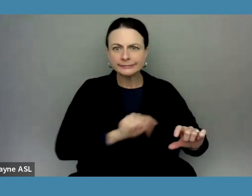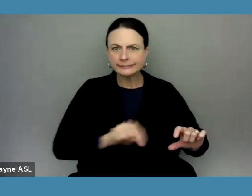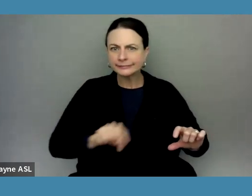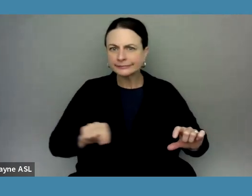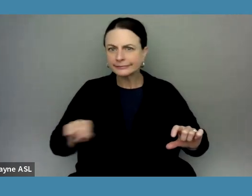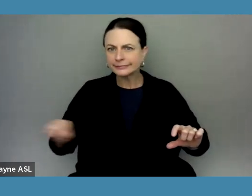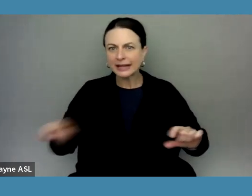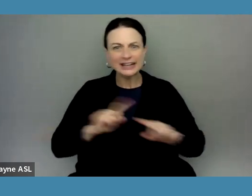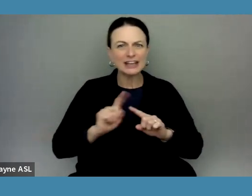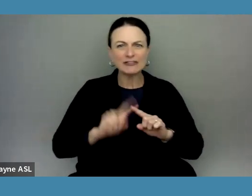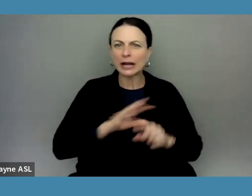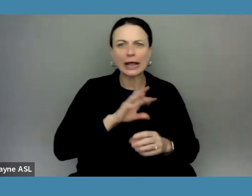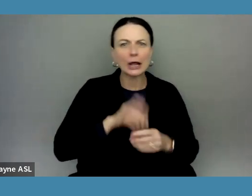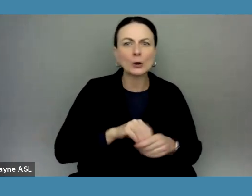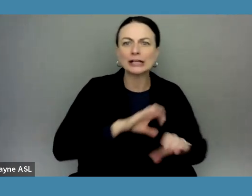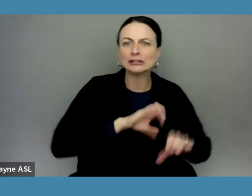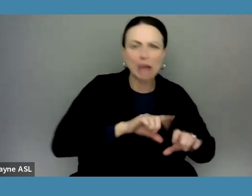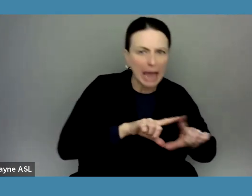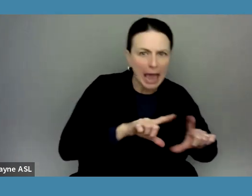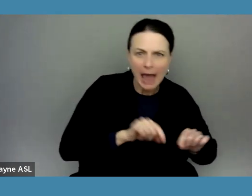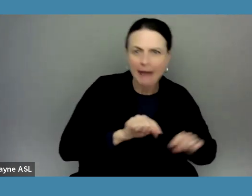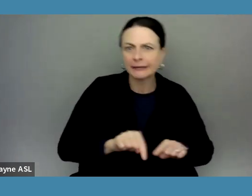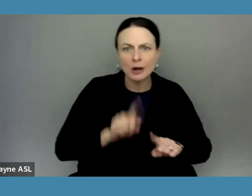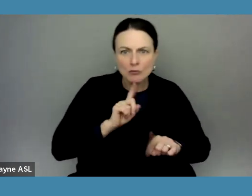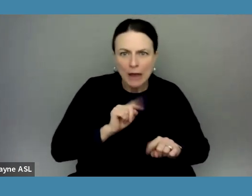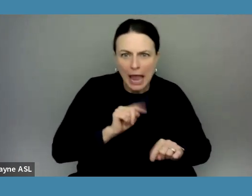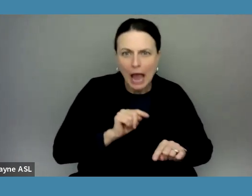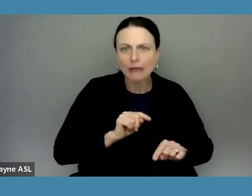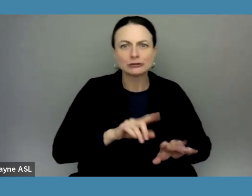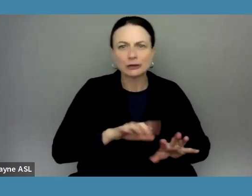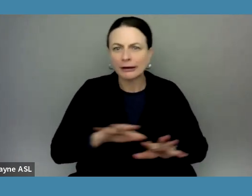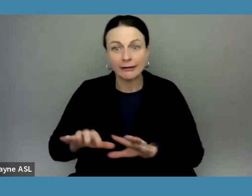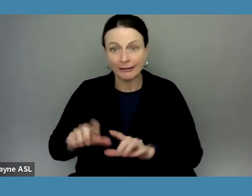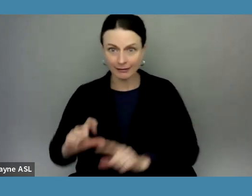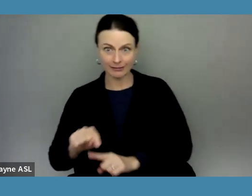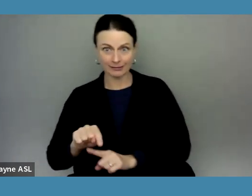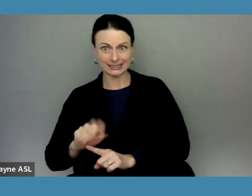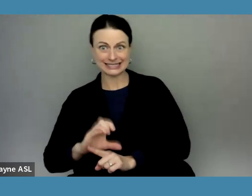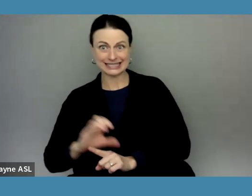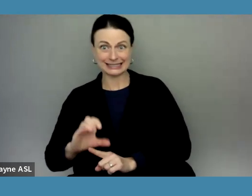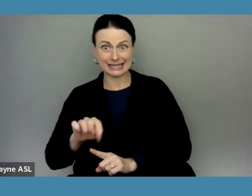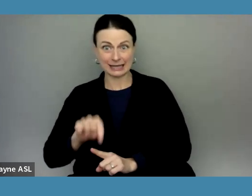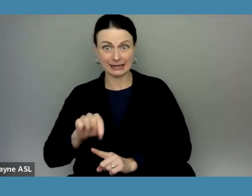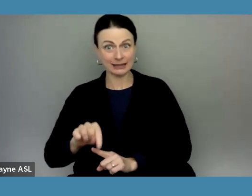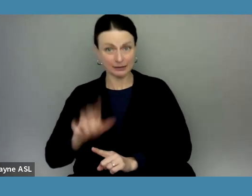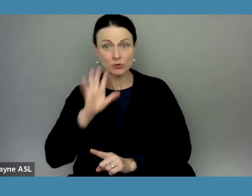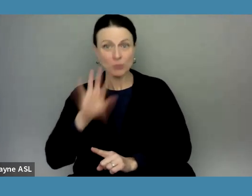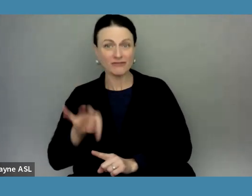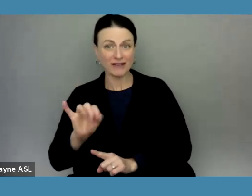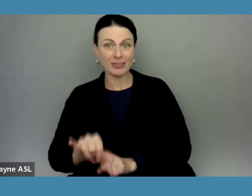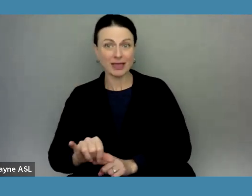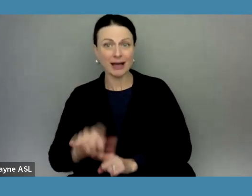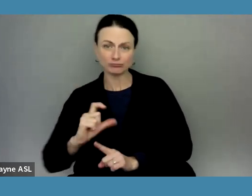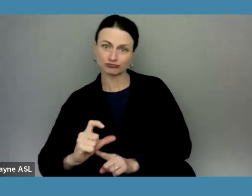including the chat and reactions. So that's where you will find your closed caption button.